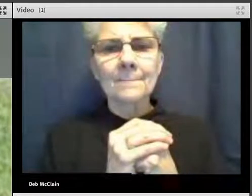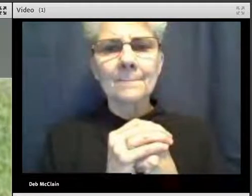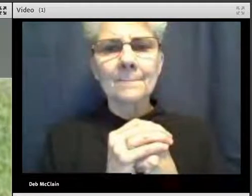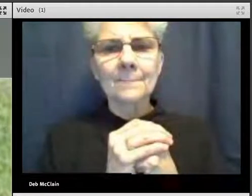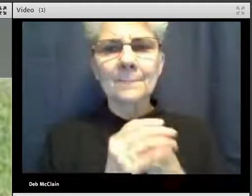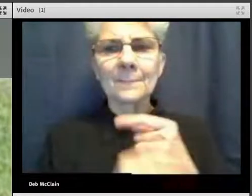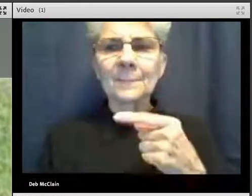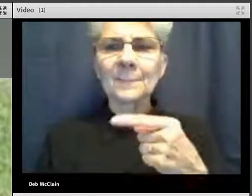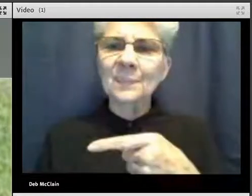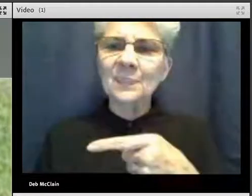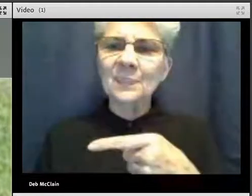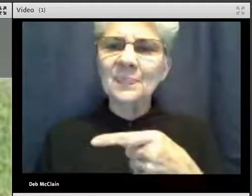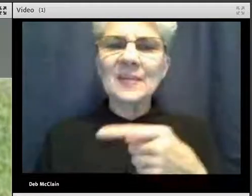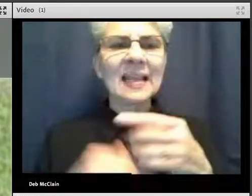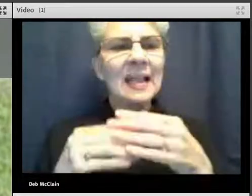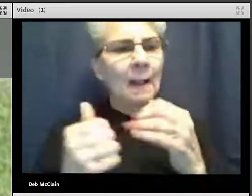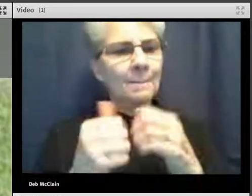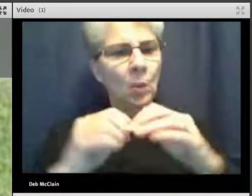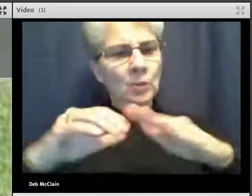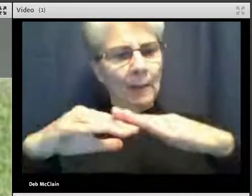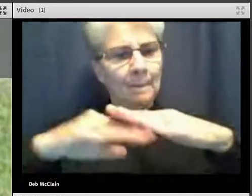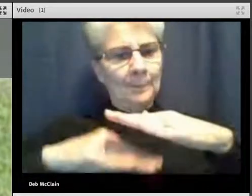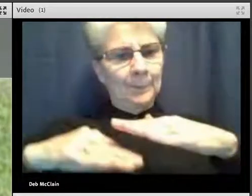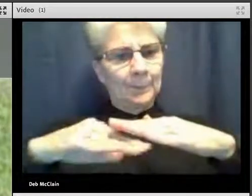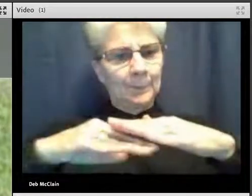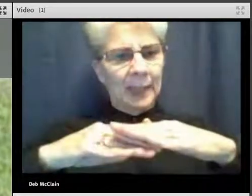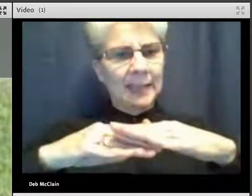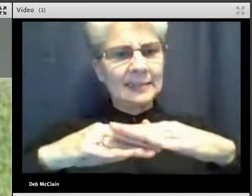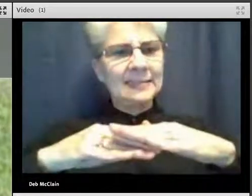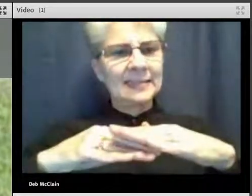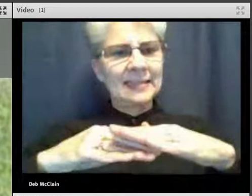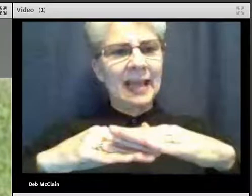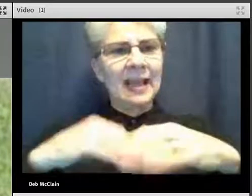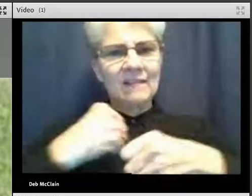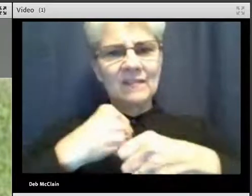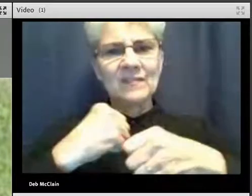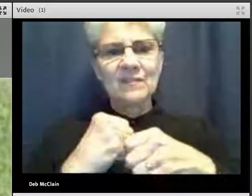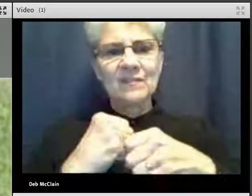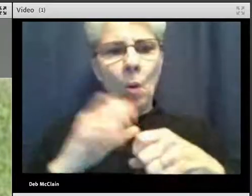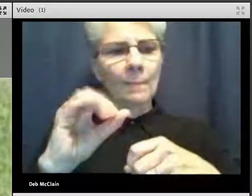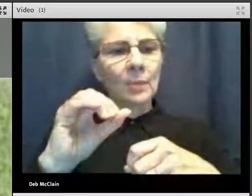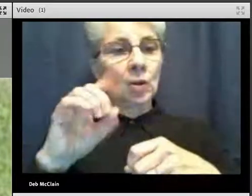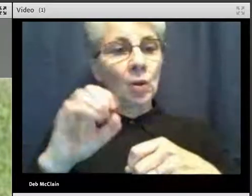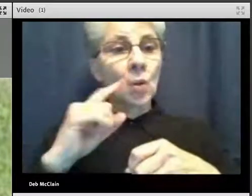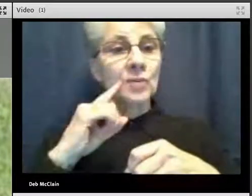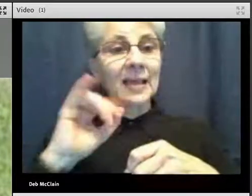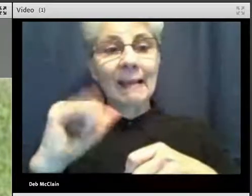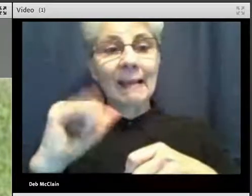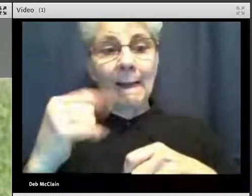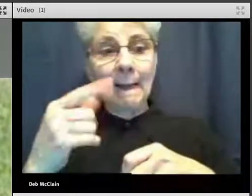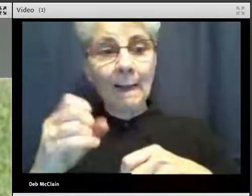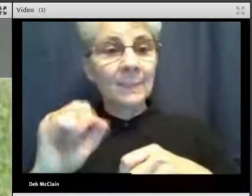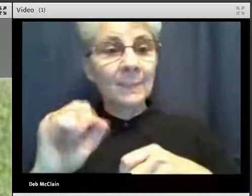So in its most basic form, this code on the screen, that says "image, source, image, dog,"